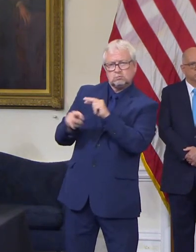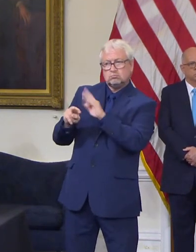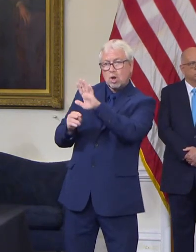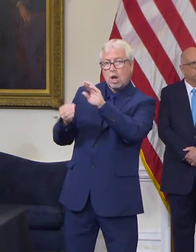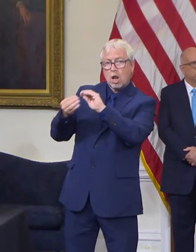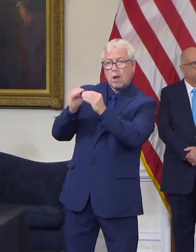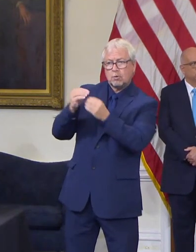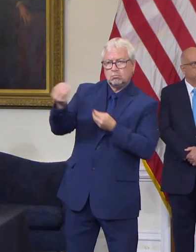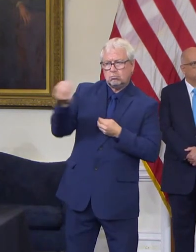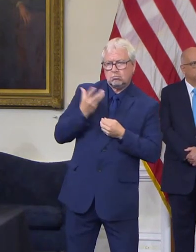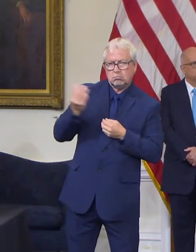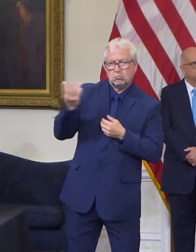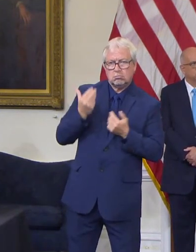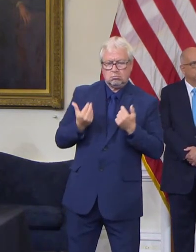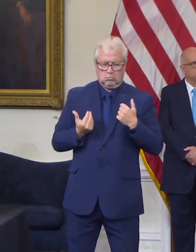an important barometer for how Maryland is doing overall.